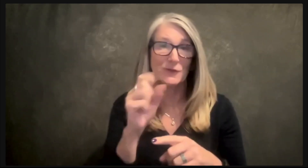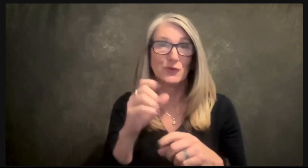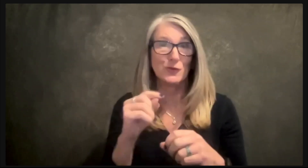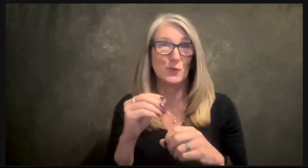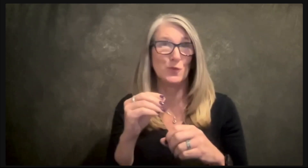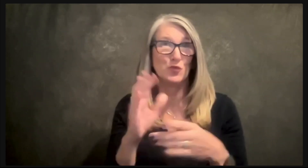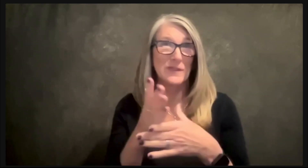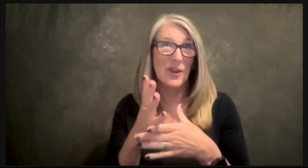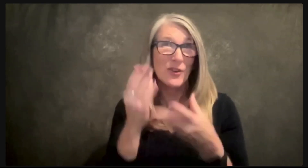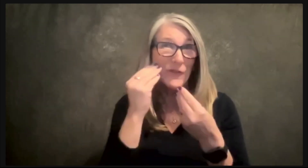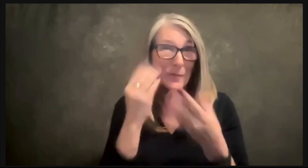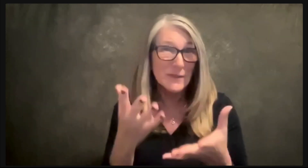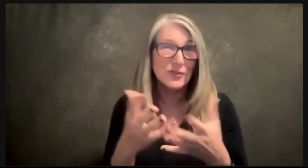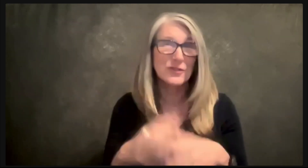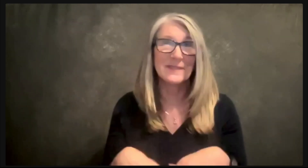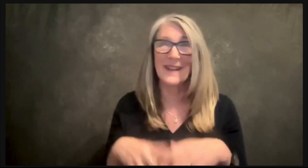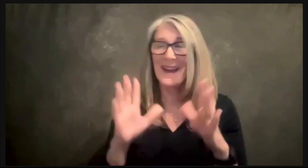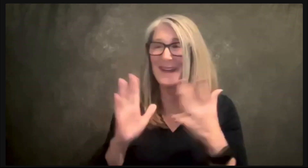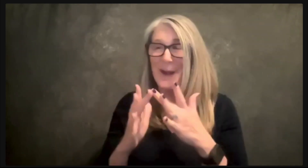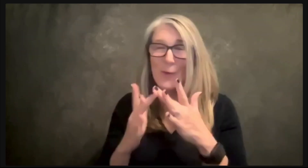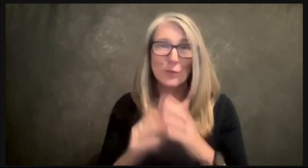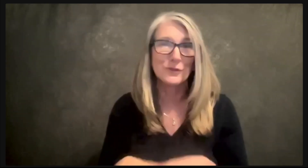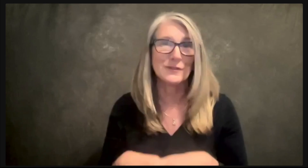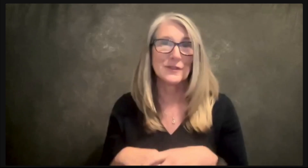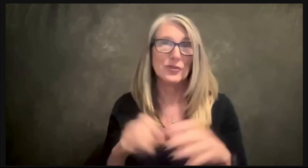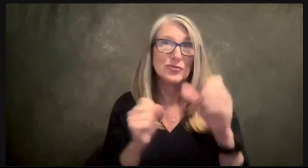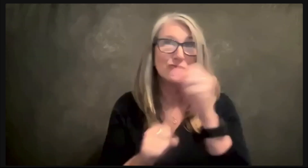Our mission is to share information,